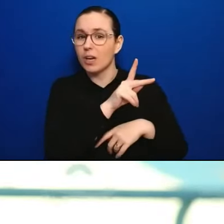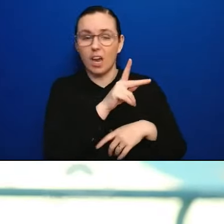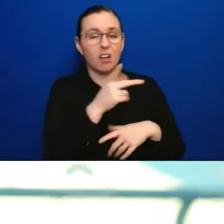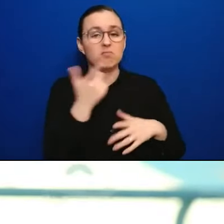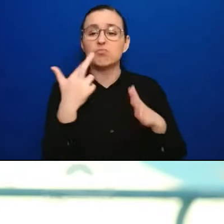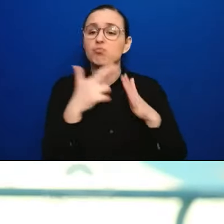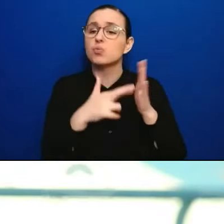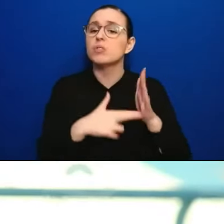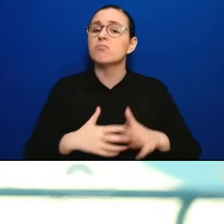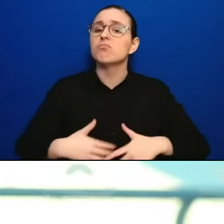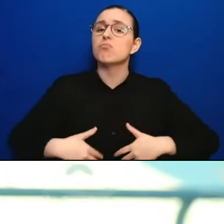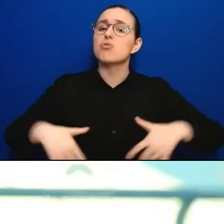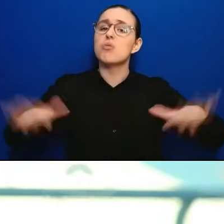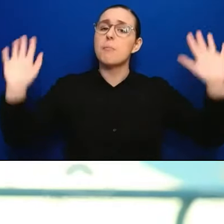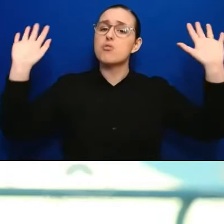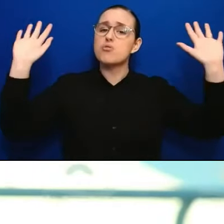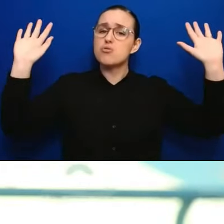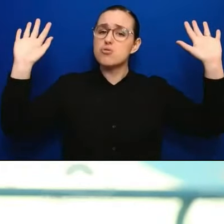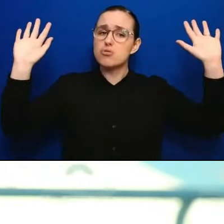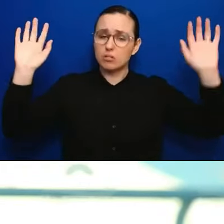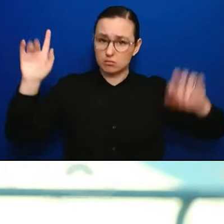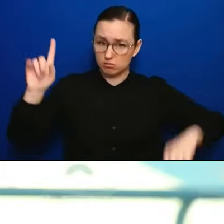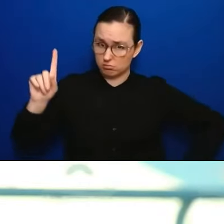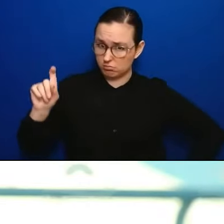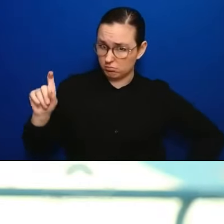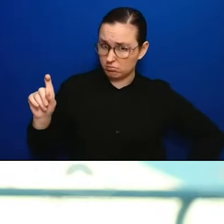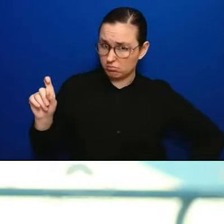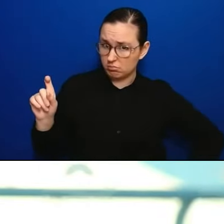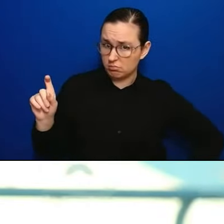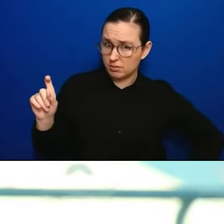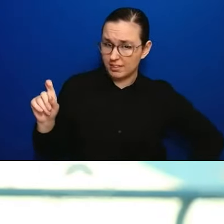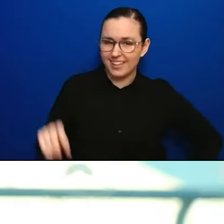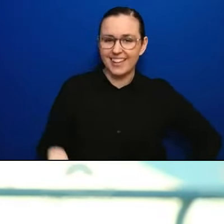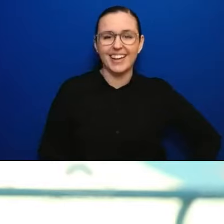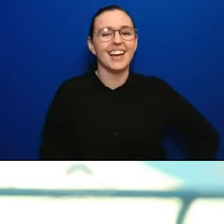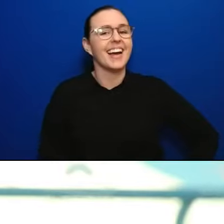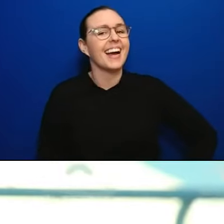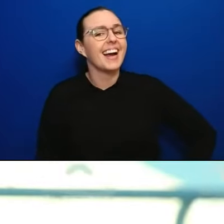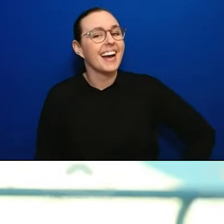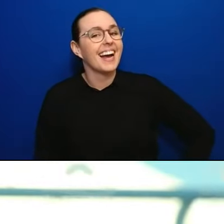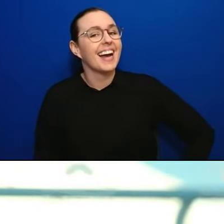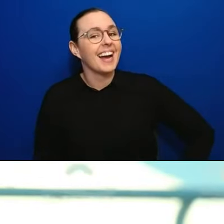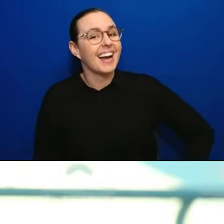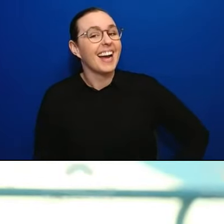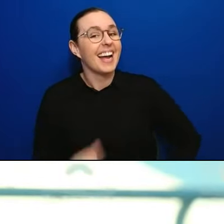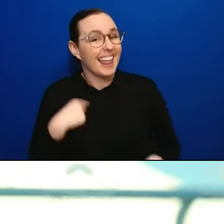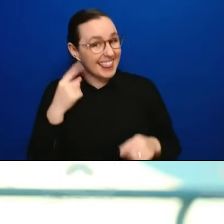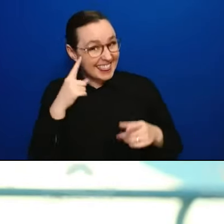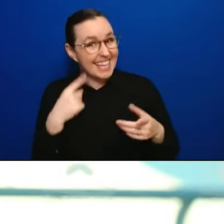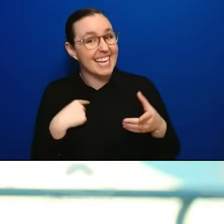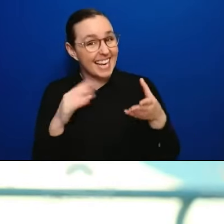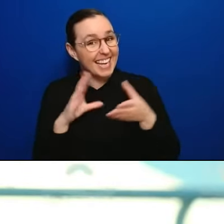to going the way of Denmark and England that they are going to see a large lifting of regulations in the weeks or months to come?